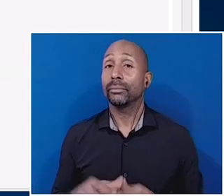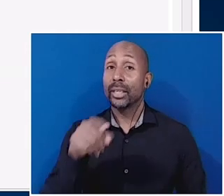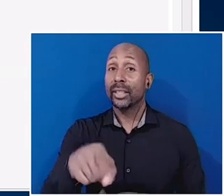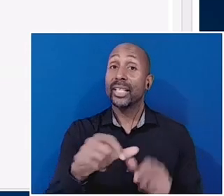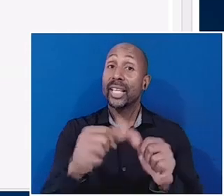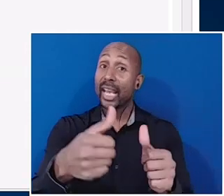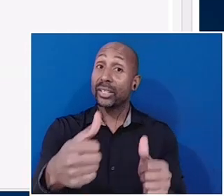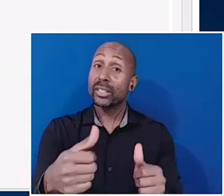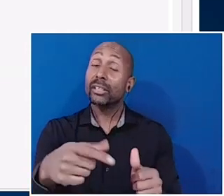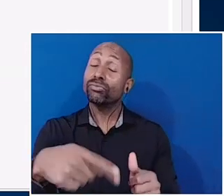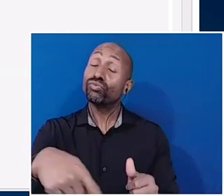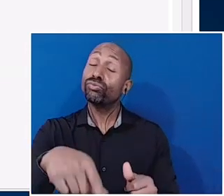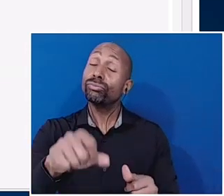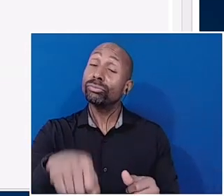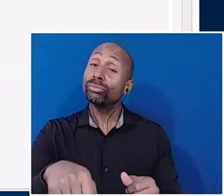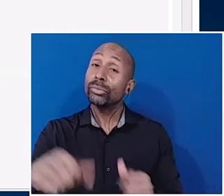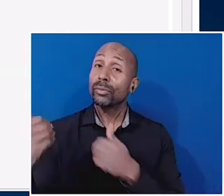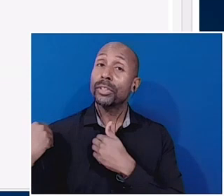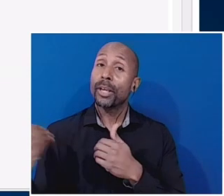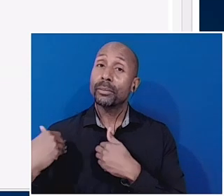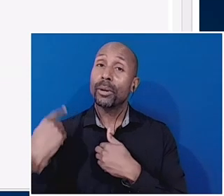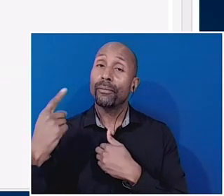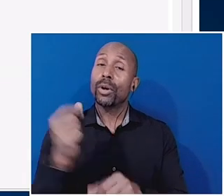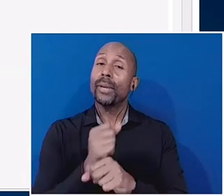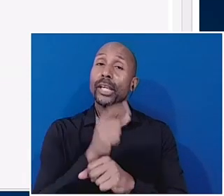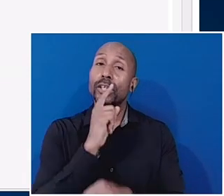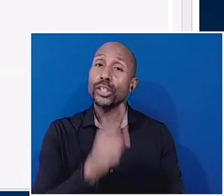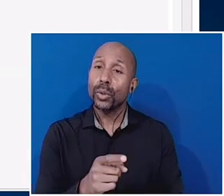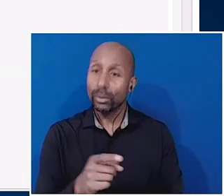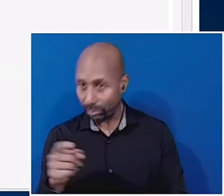ensuring it as it is written here, that